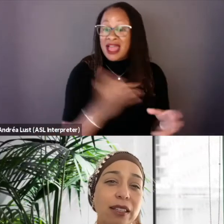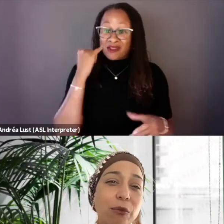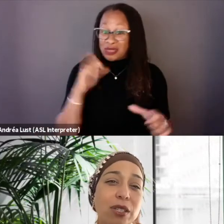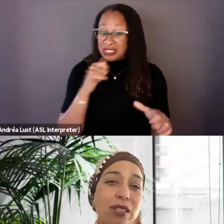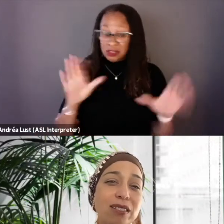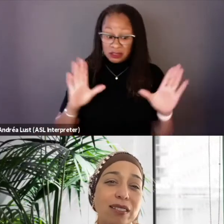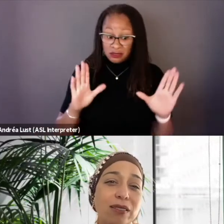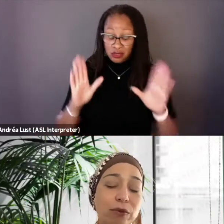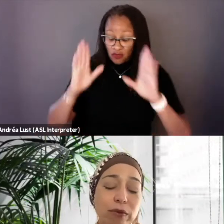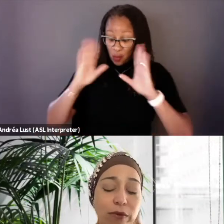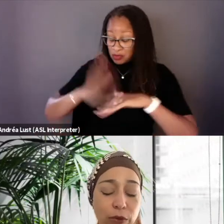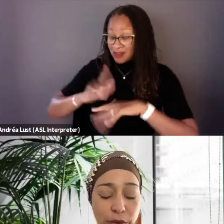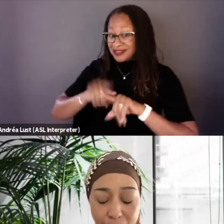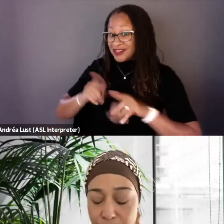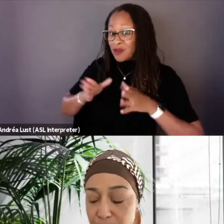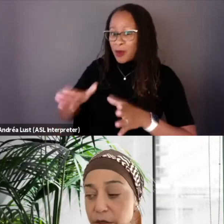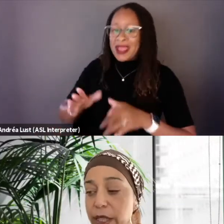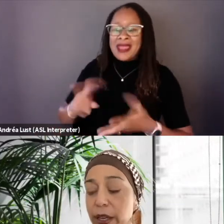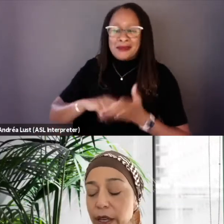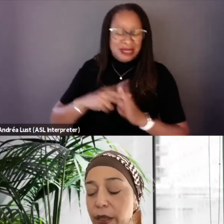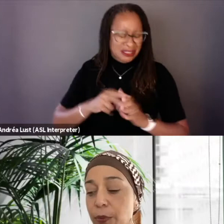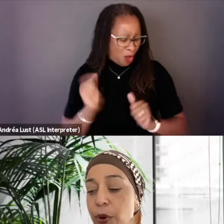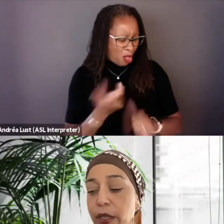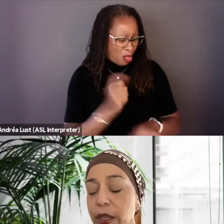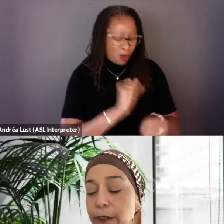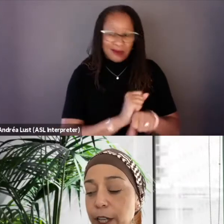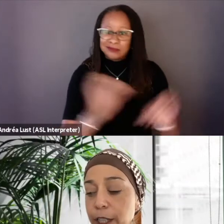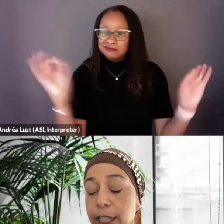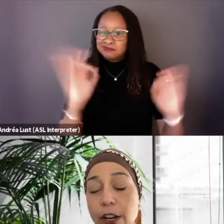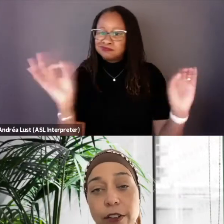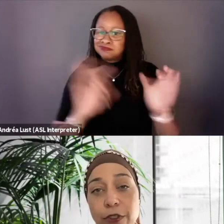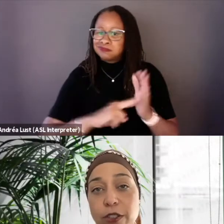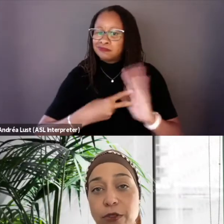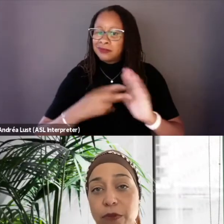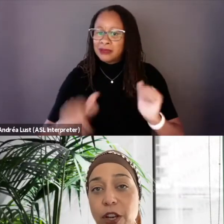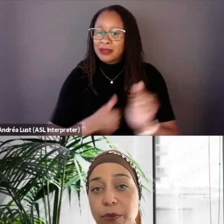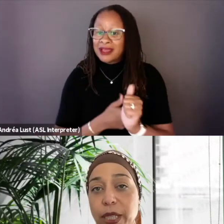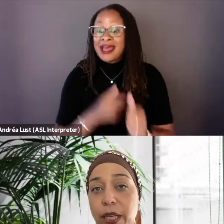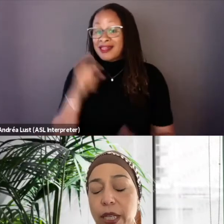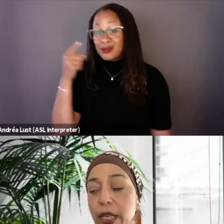That was absolutely a point of clarity for us from the very beginning